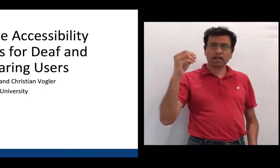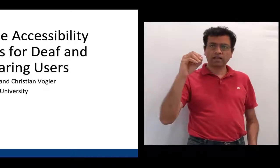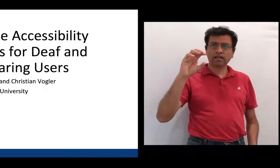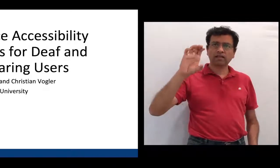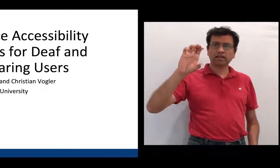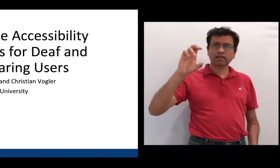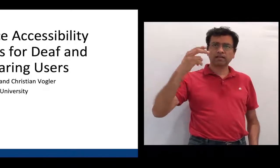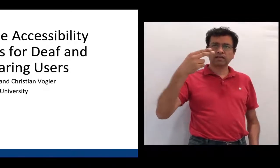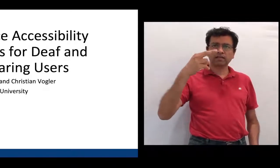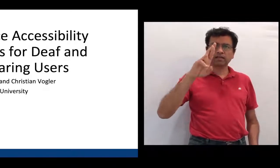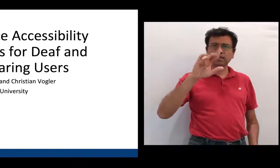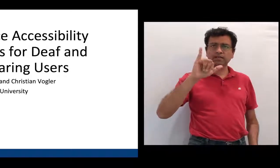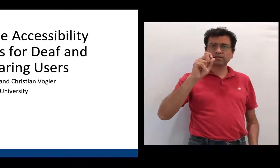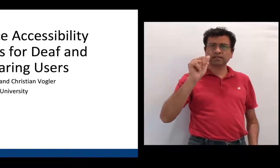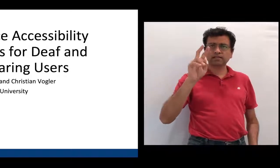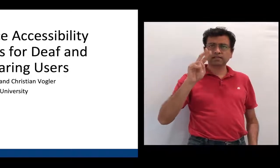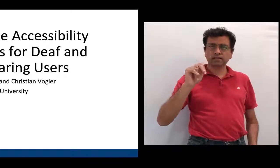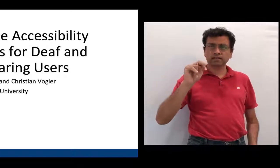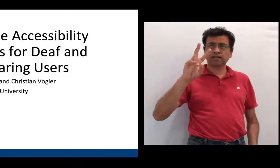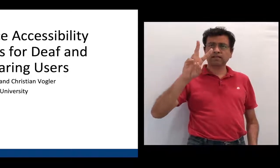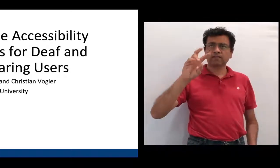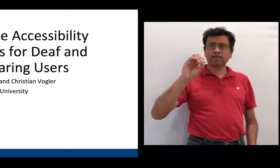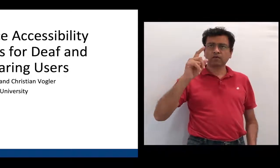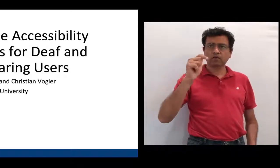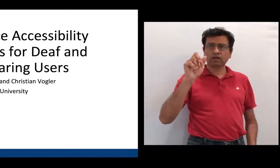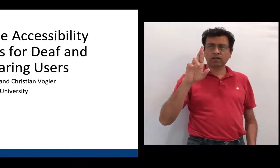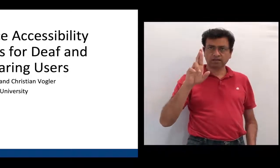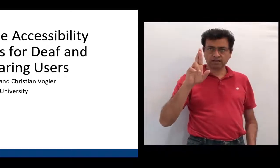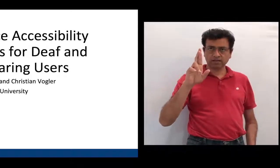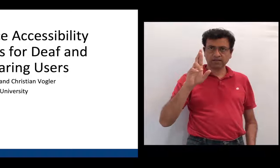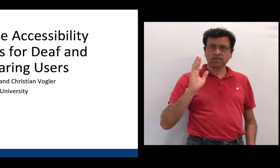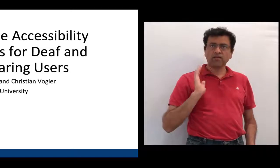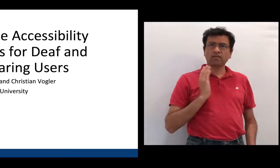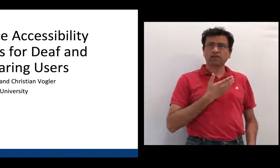and my partner is Christian Vogler.